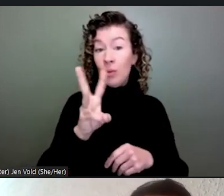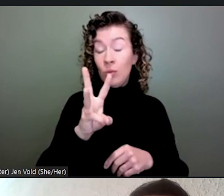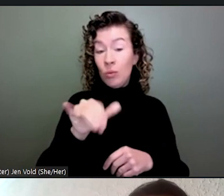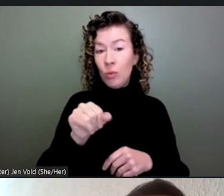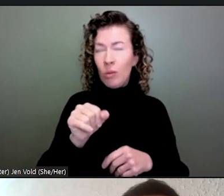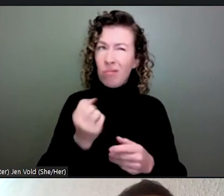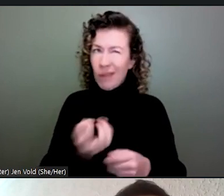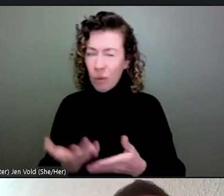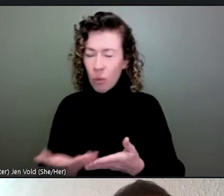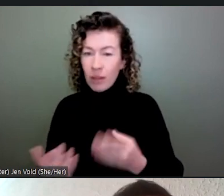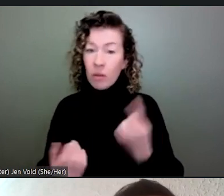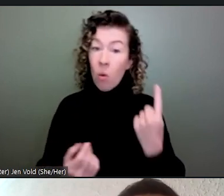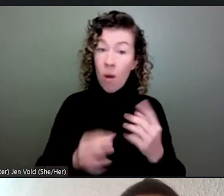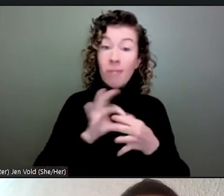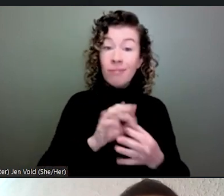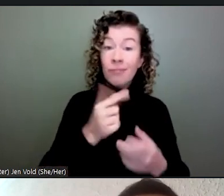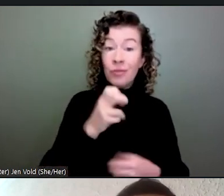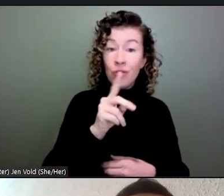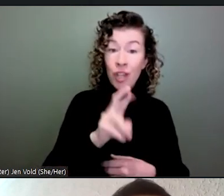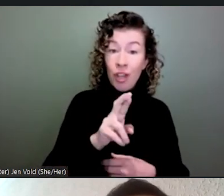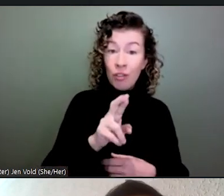One is in terms of gender, time and money, basically.